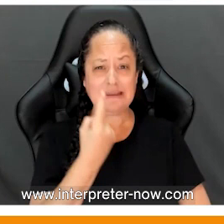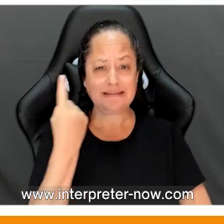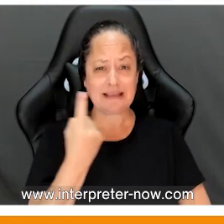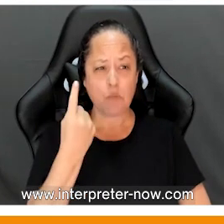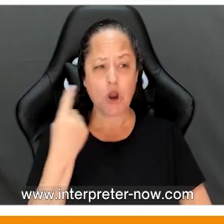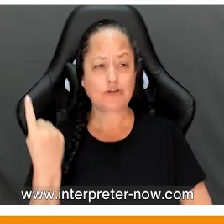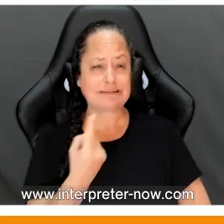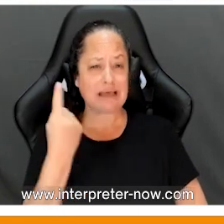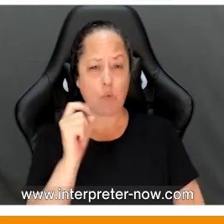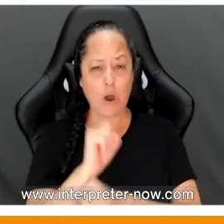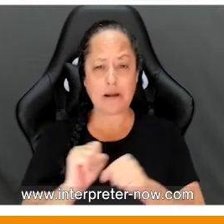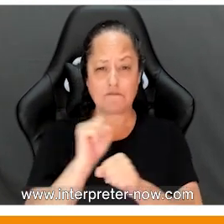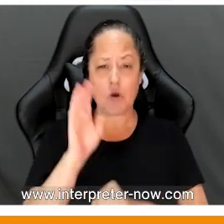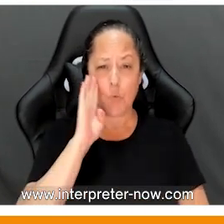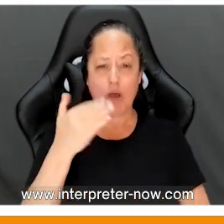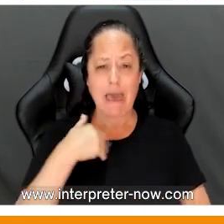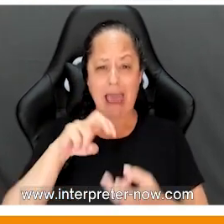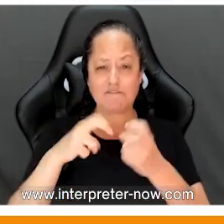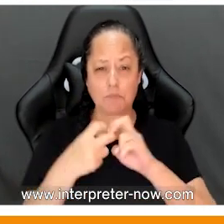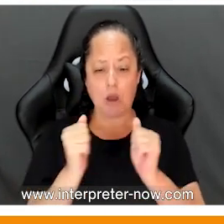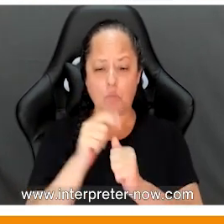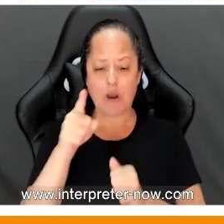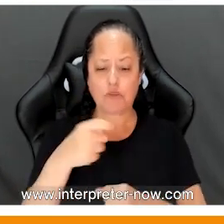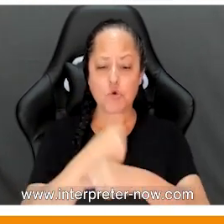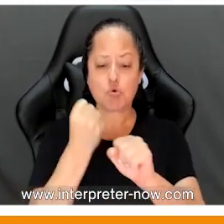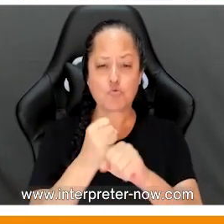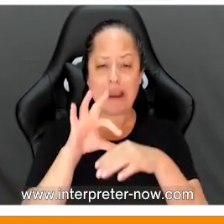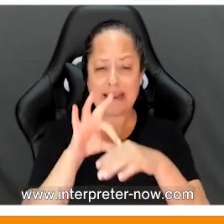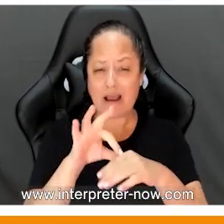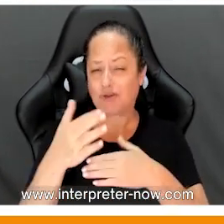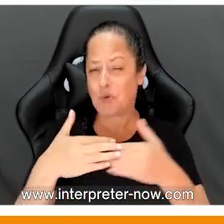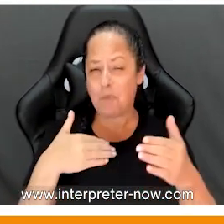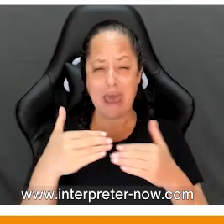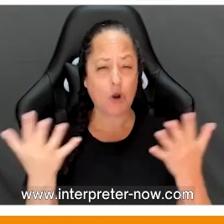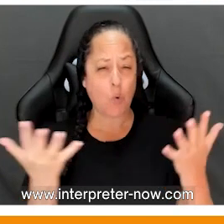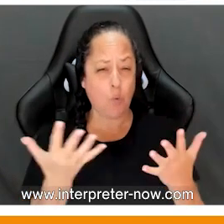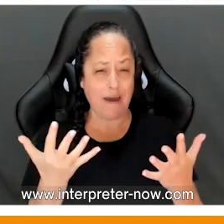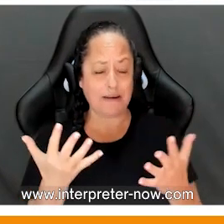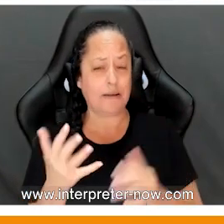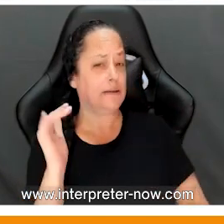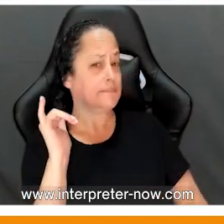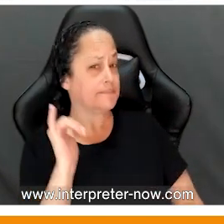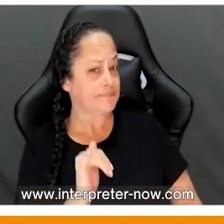Because somewhere, somebody at work is going to have a problem with you creating content, no matter what it's about.